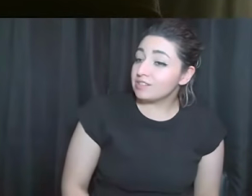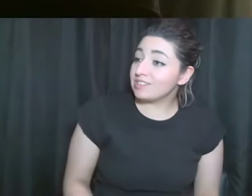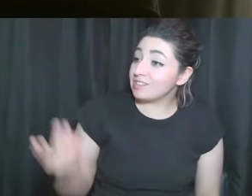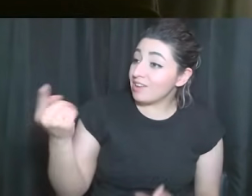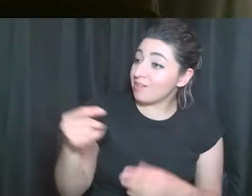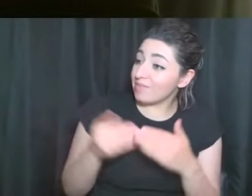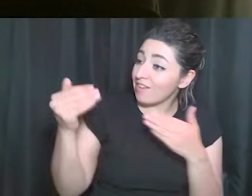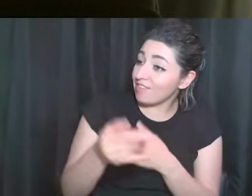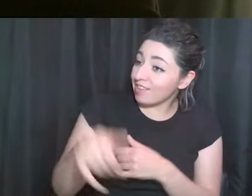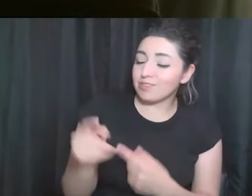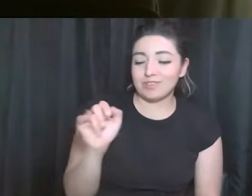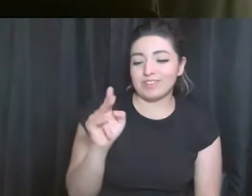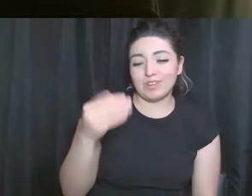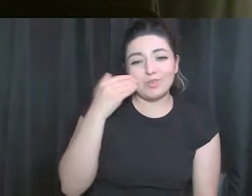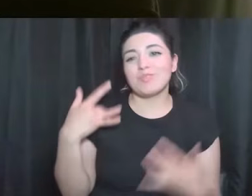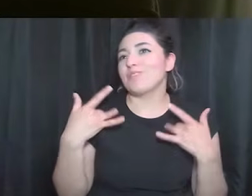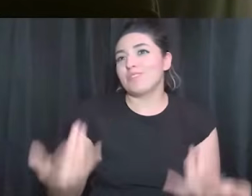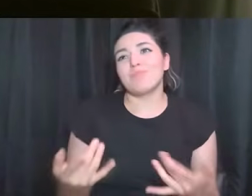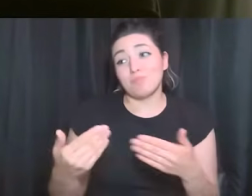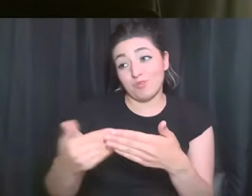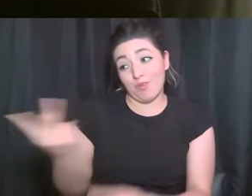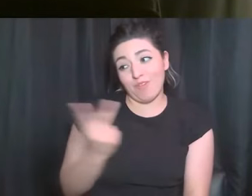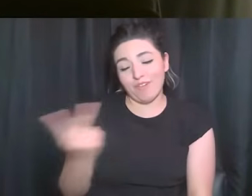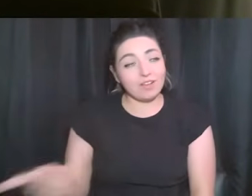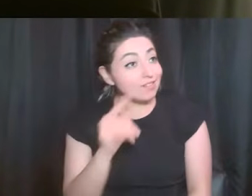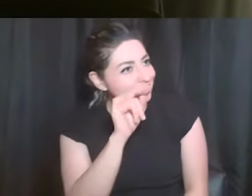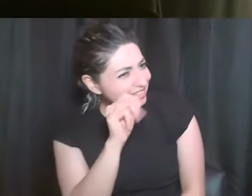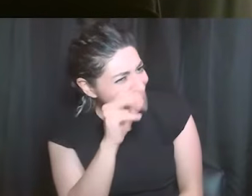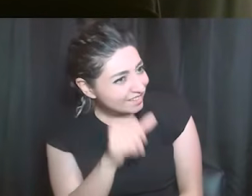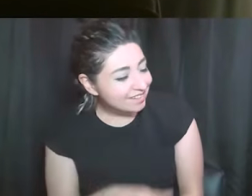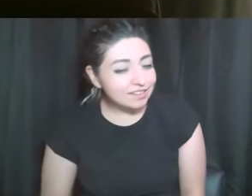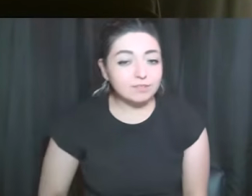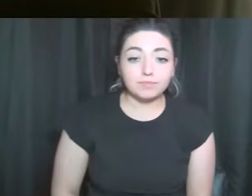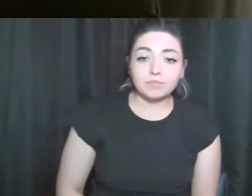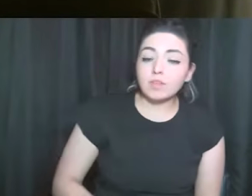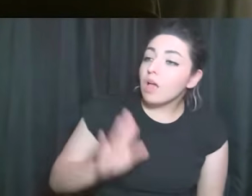Oh damn. Tina knew what was going on way before either of us did. Tina?